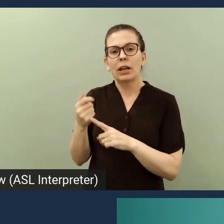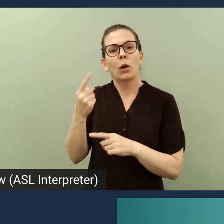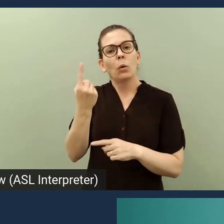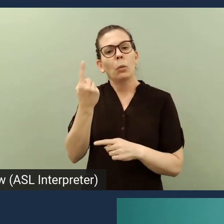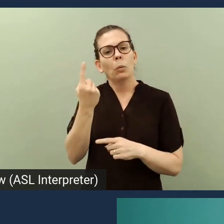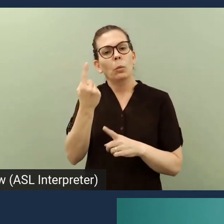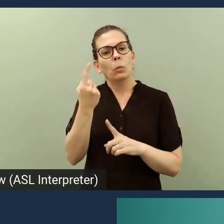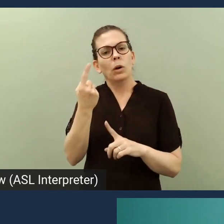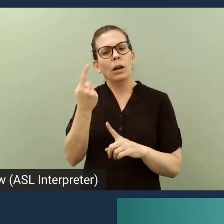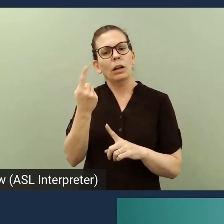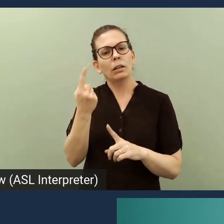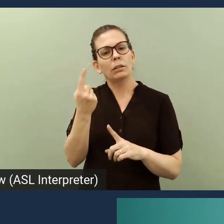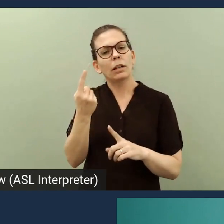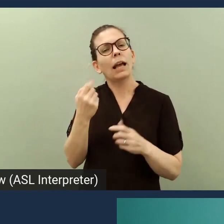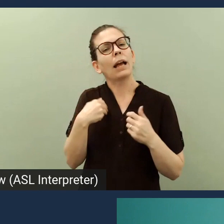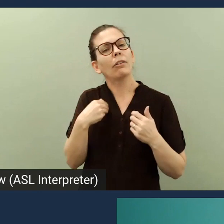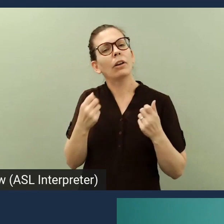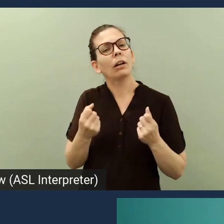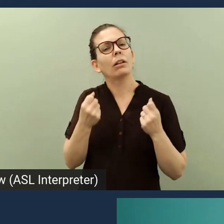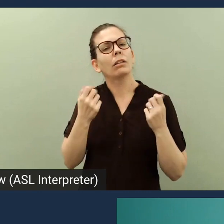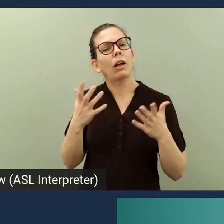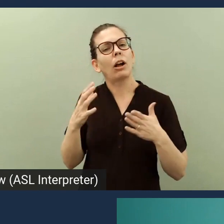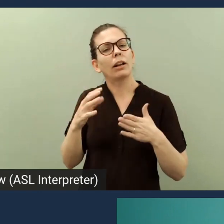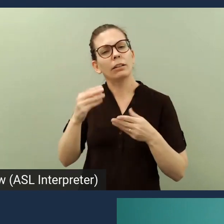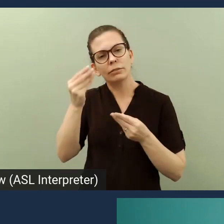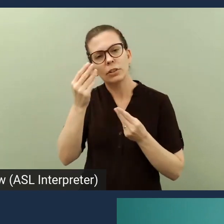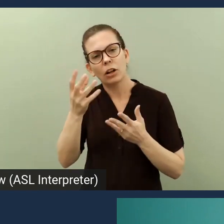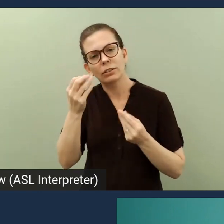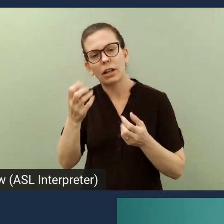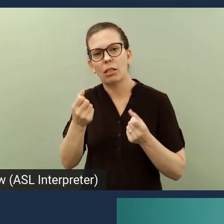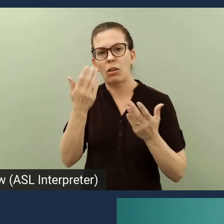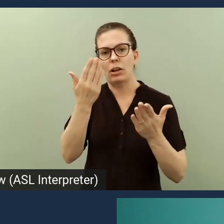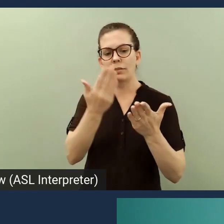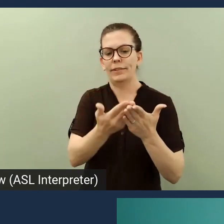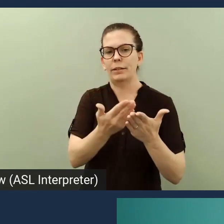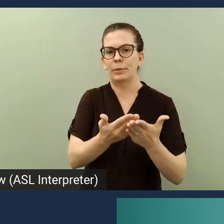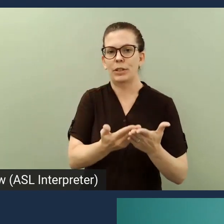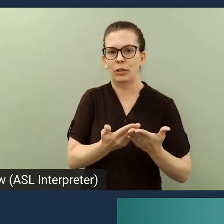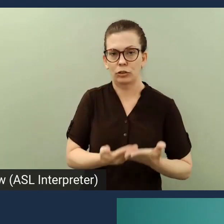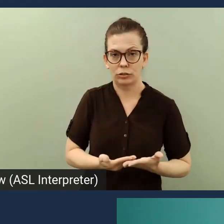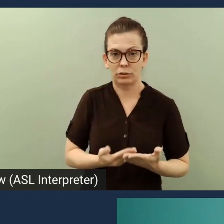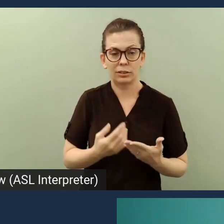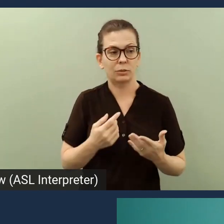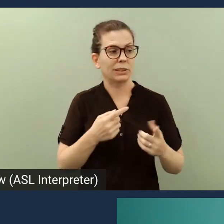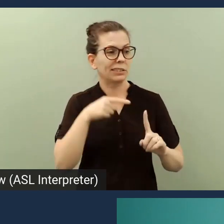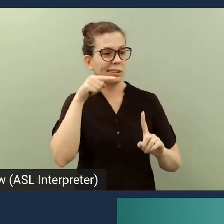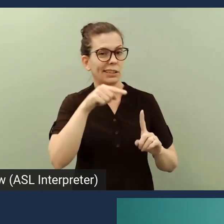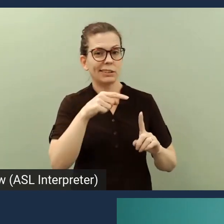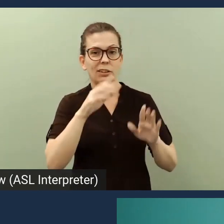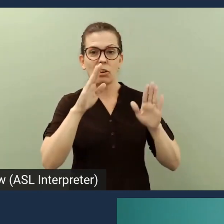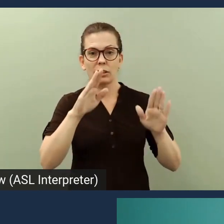that has a lot of content, a lot of documentation out there. We talked about the wonderful book on database,